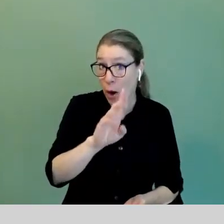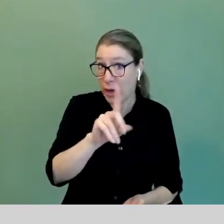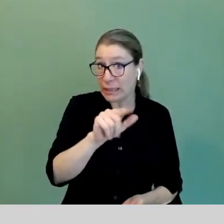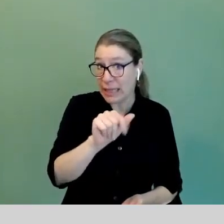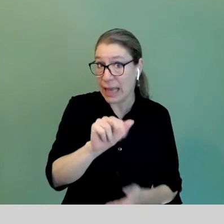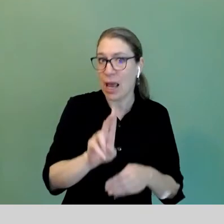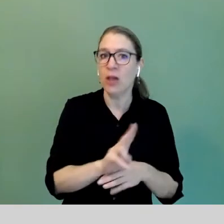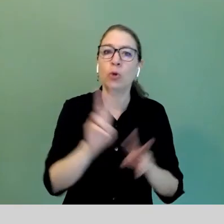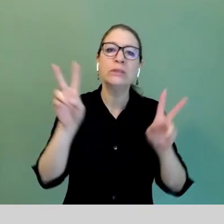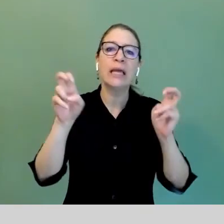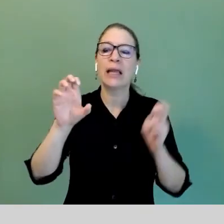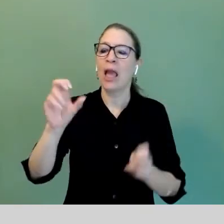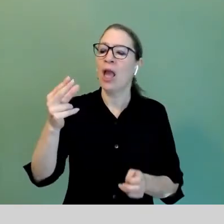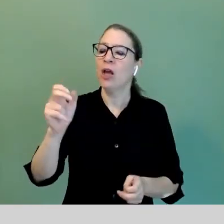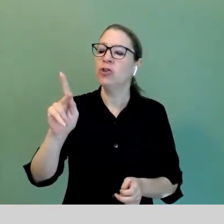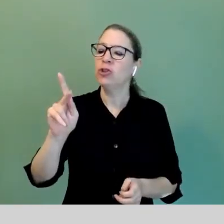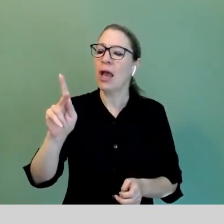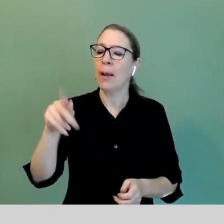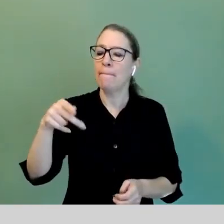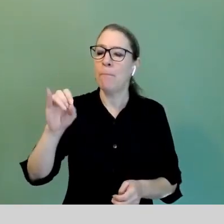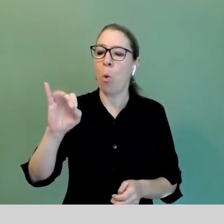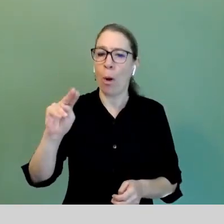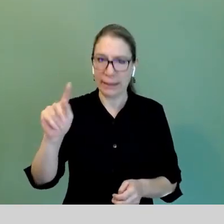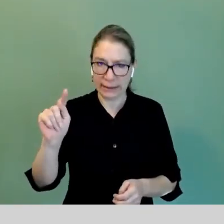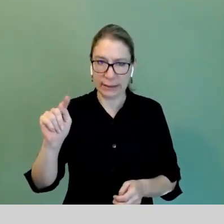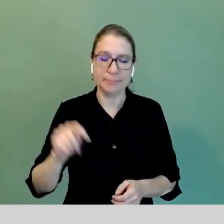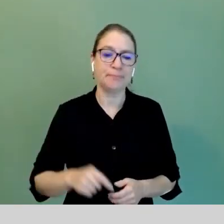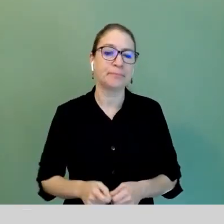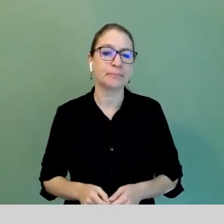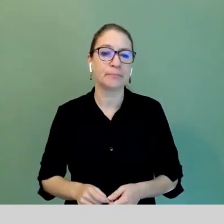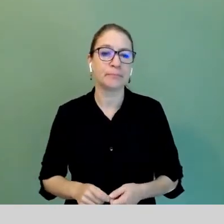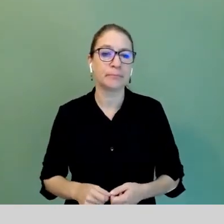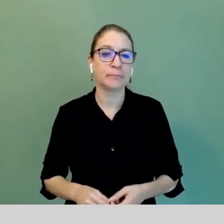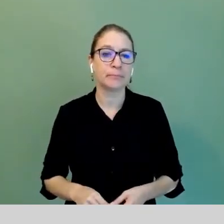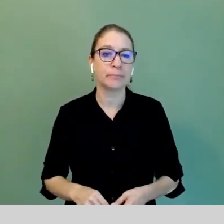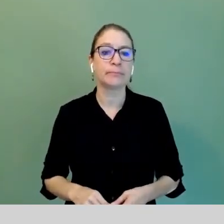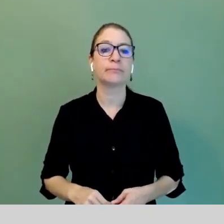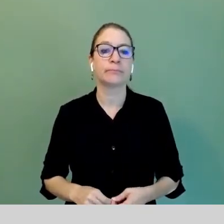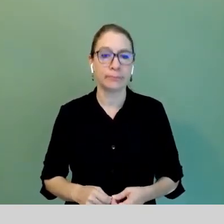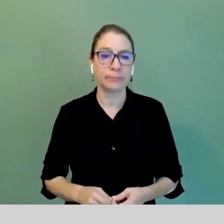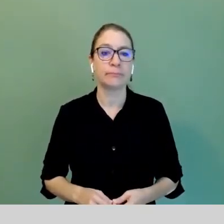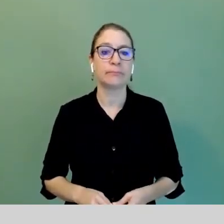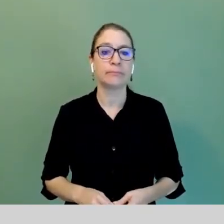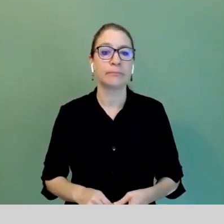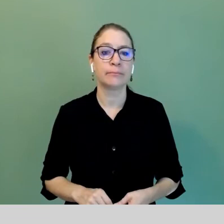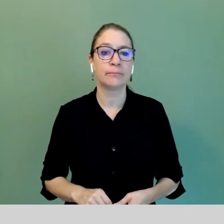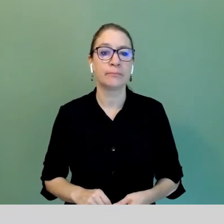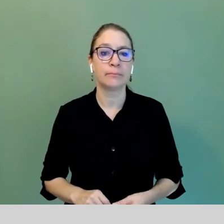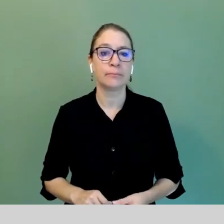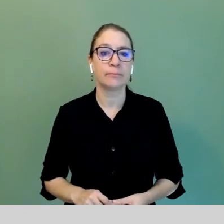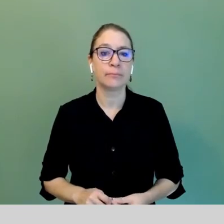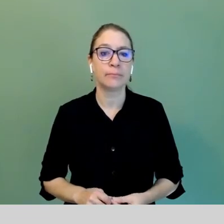using what's called a checkpoint and Great Expectations. So I'm getting started by saying,